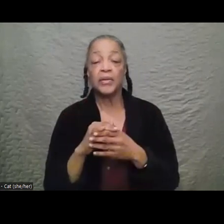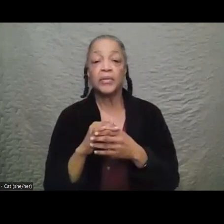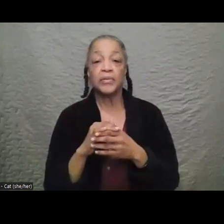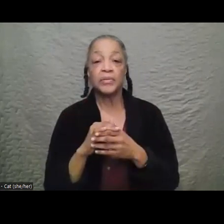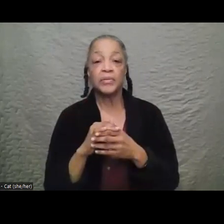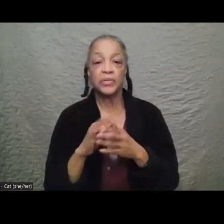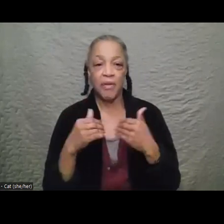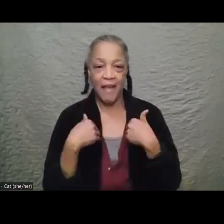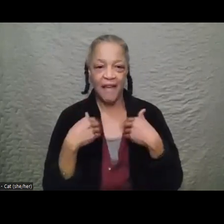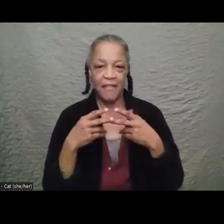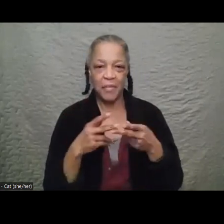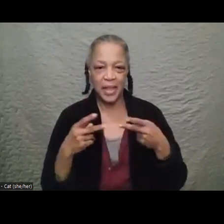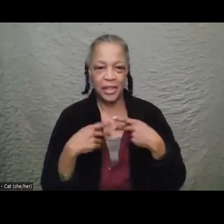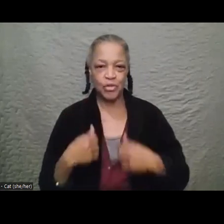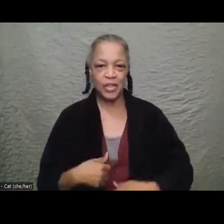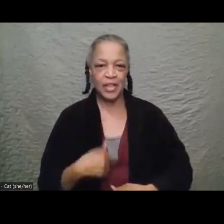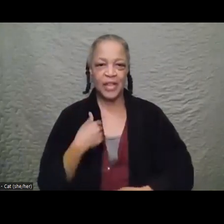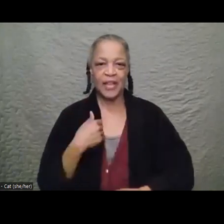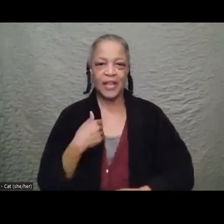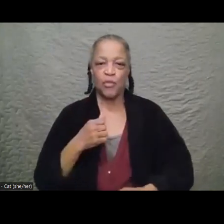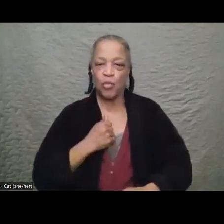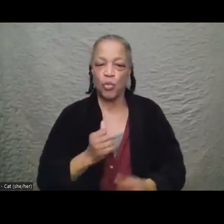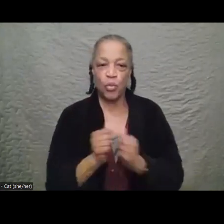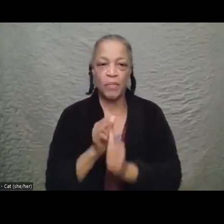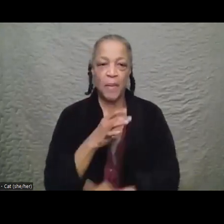place to live with my mom that works for us.